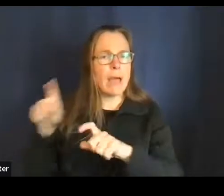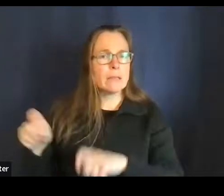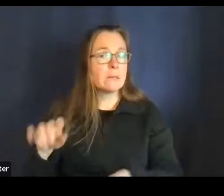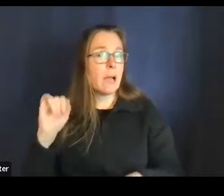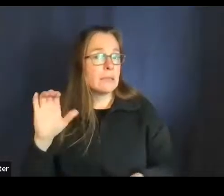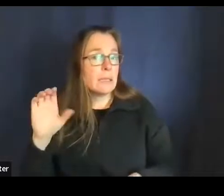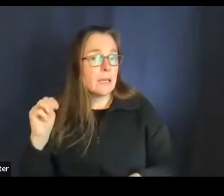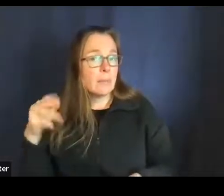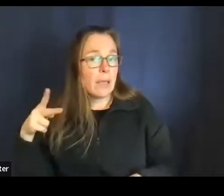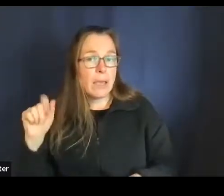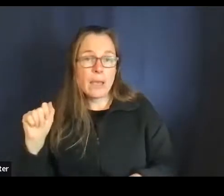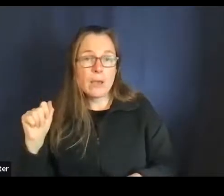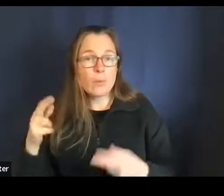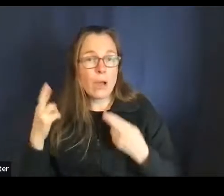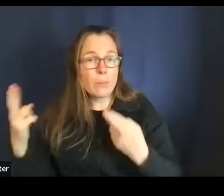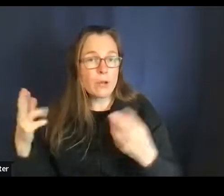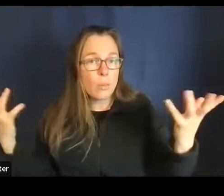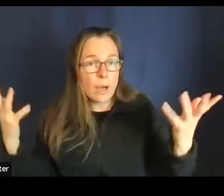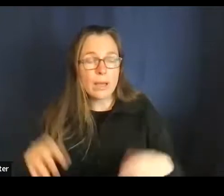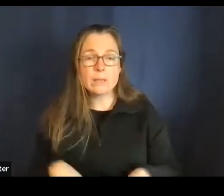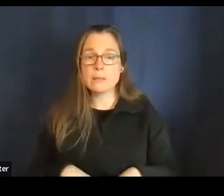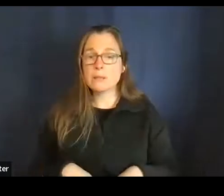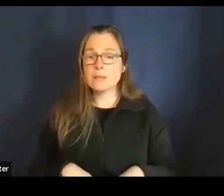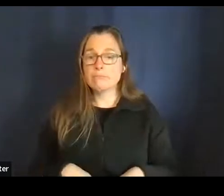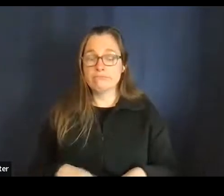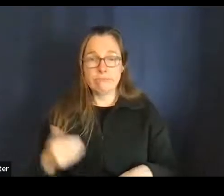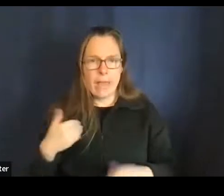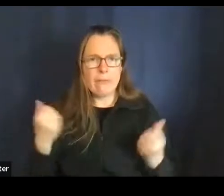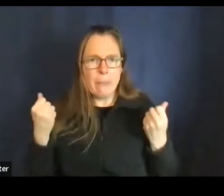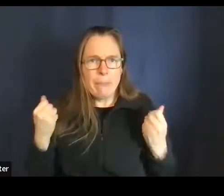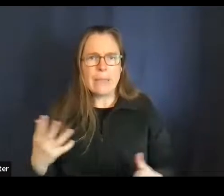And certainly there are multiple council manager forms of government across the country.